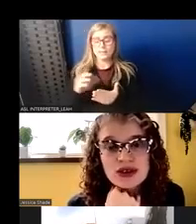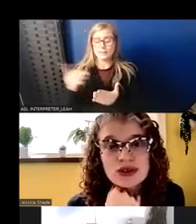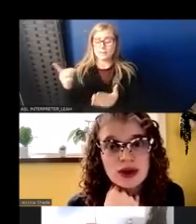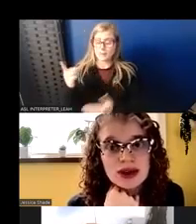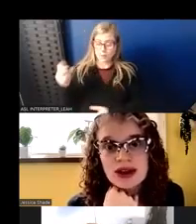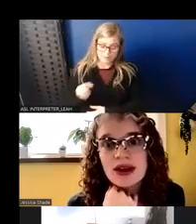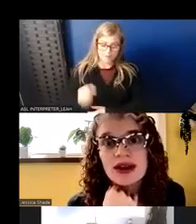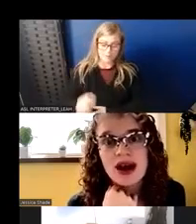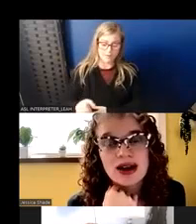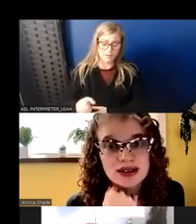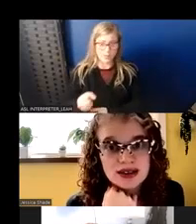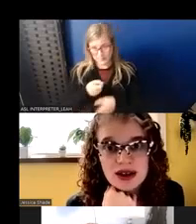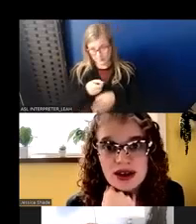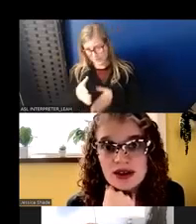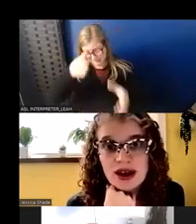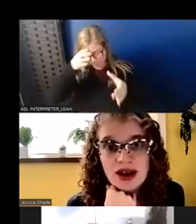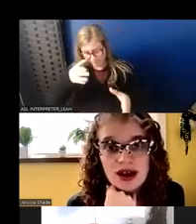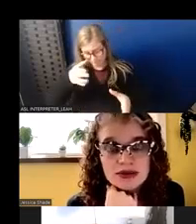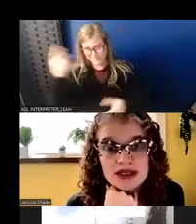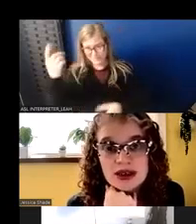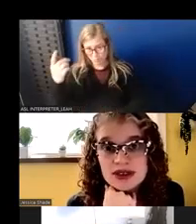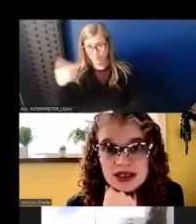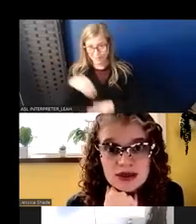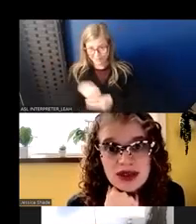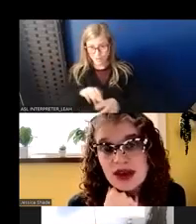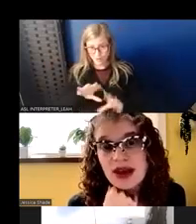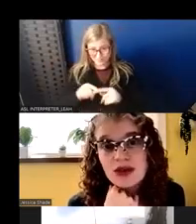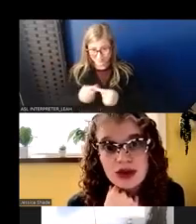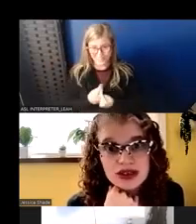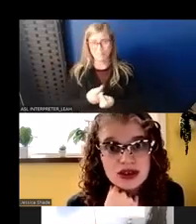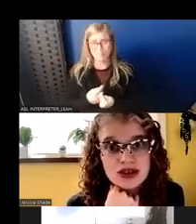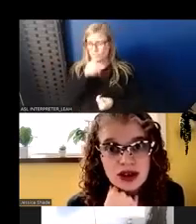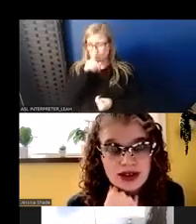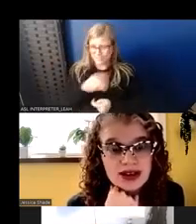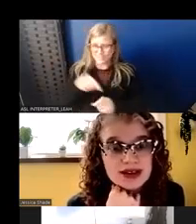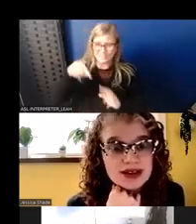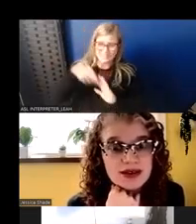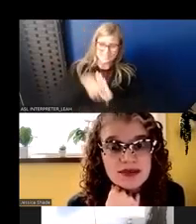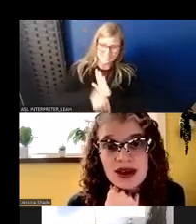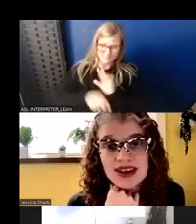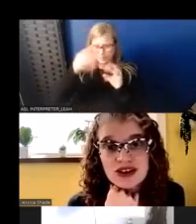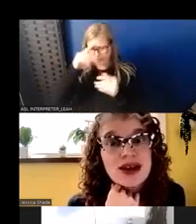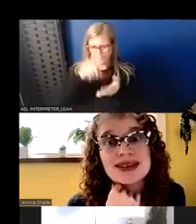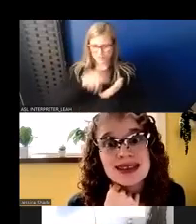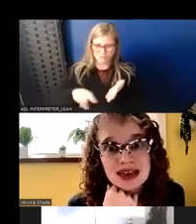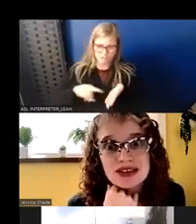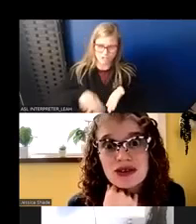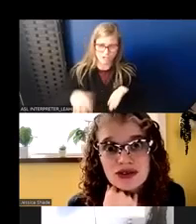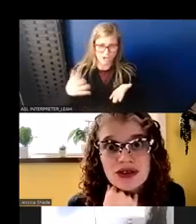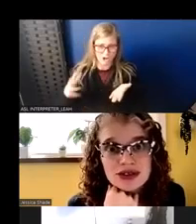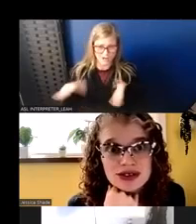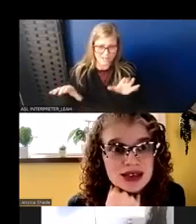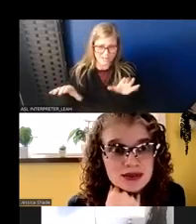who really has done some deep thinking and research on this can be transcendental for those teams.